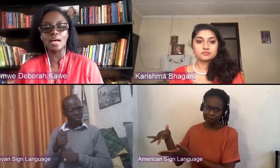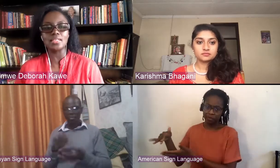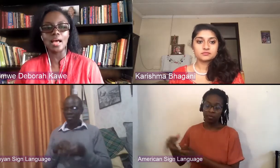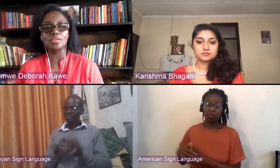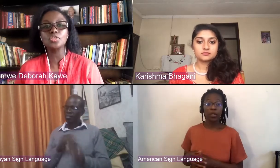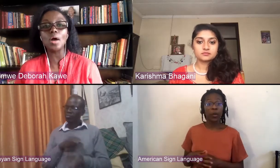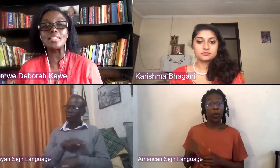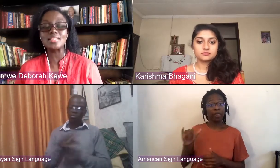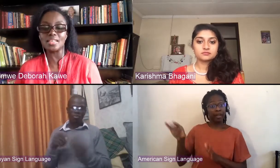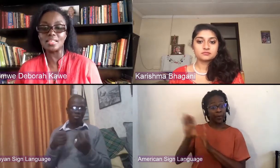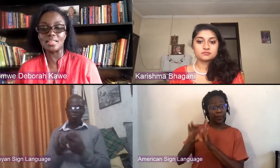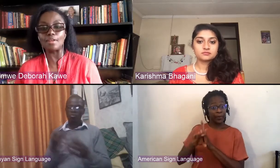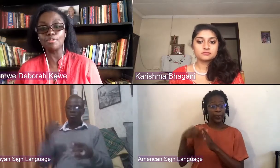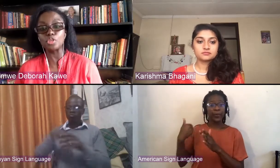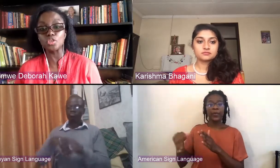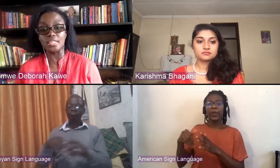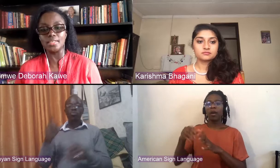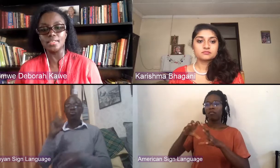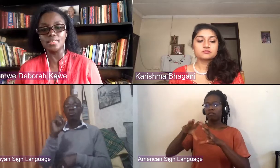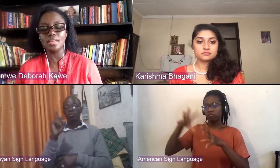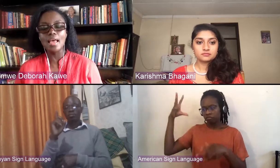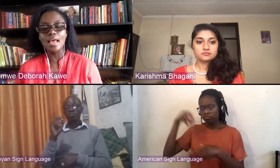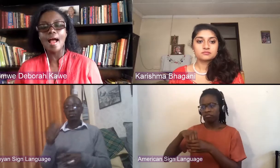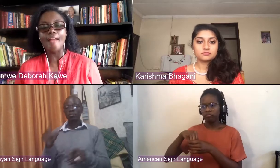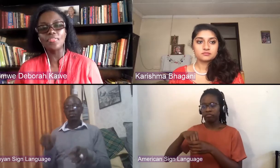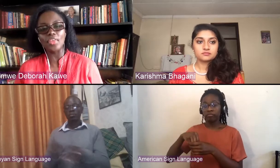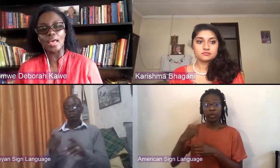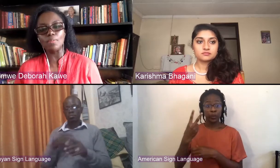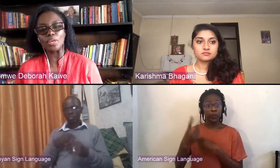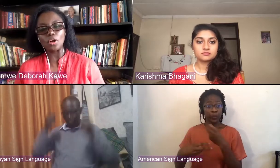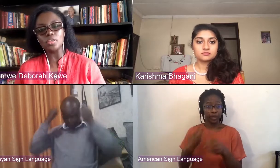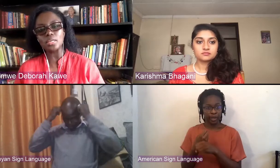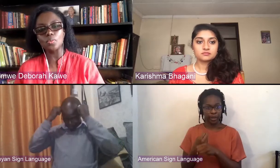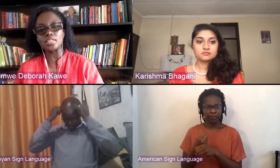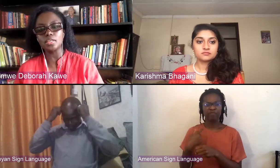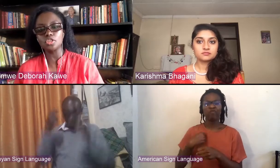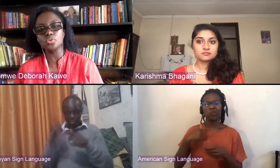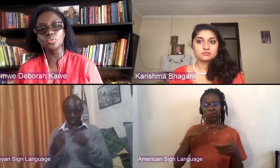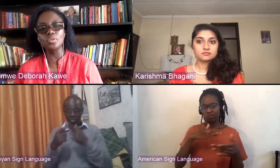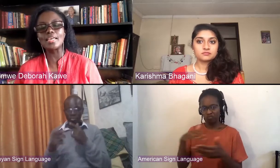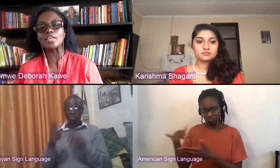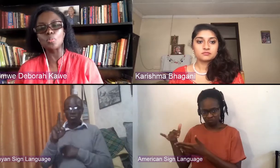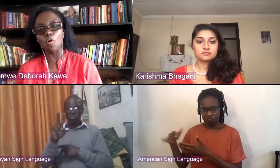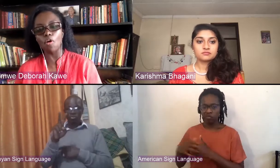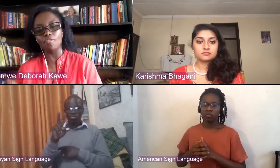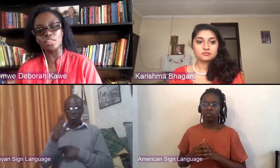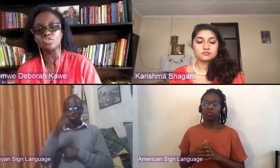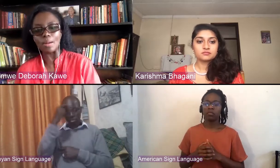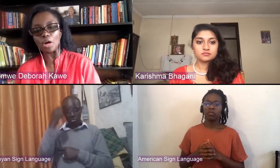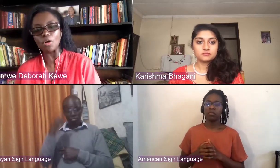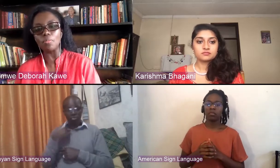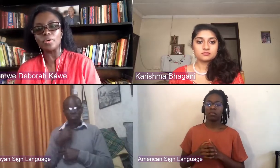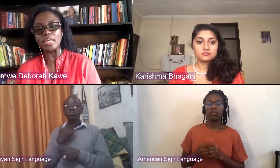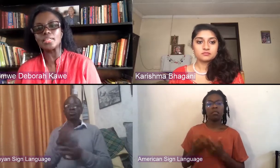And so I studied that for two years and then because I wanted to get more of the drama component